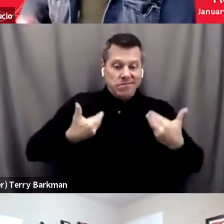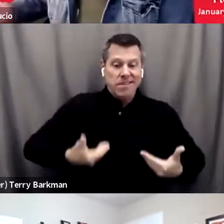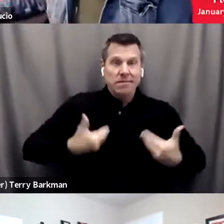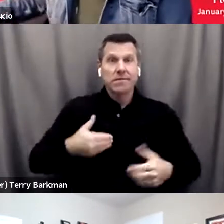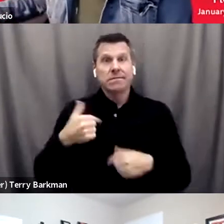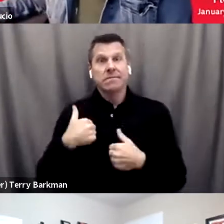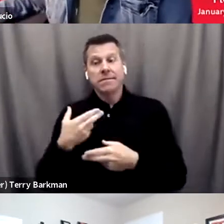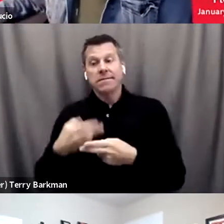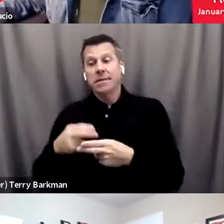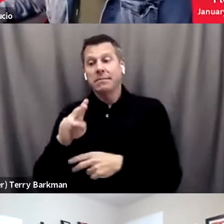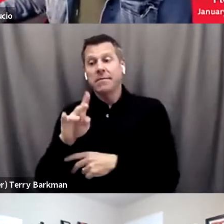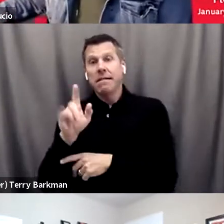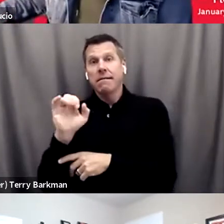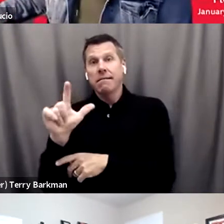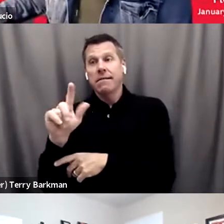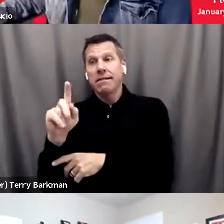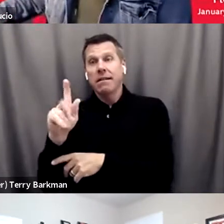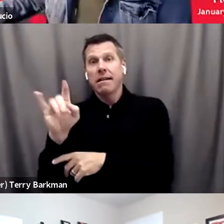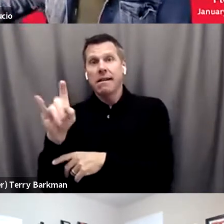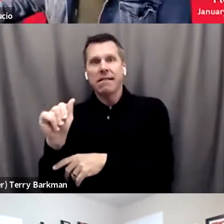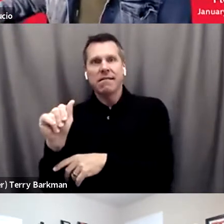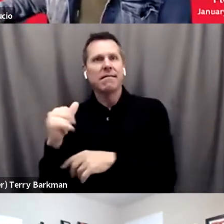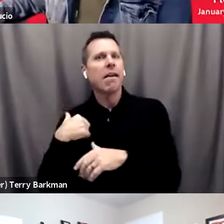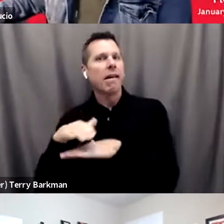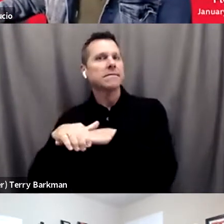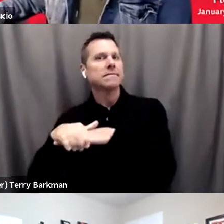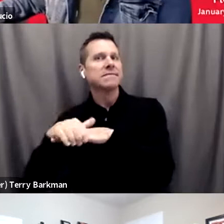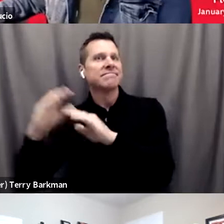cutter. I am an English instructor at Fresno City College.